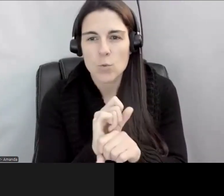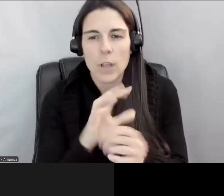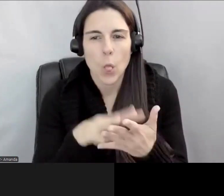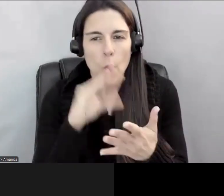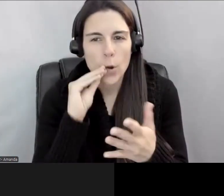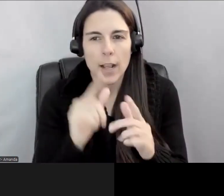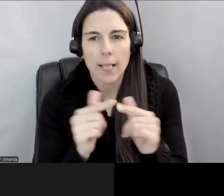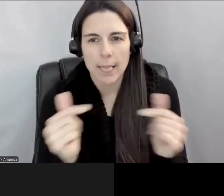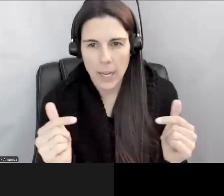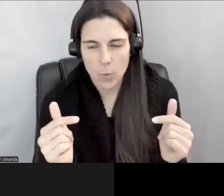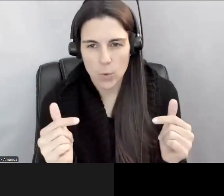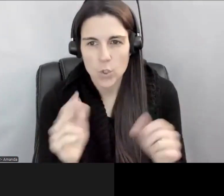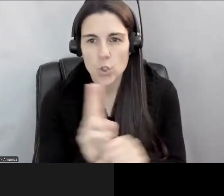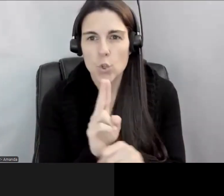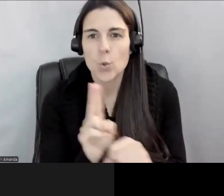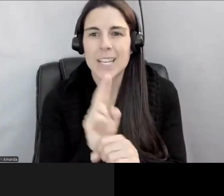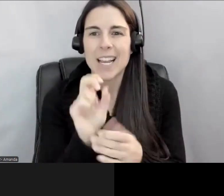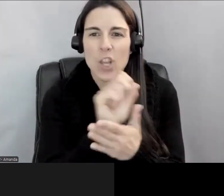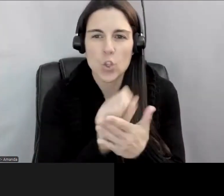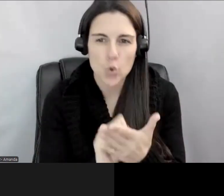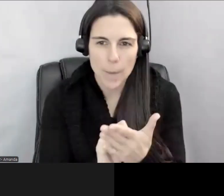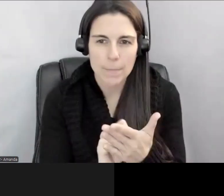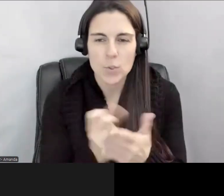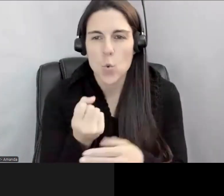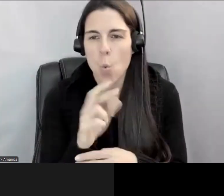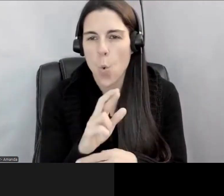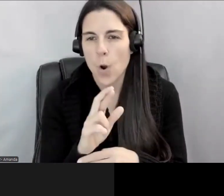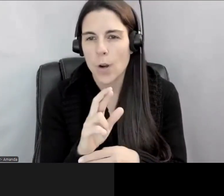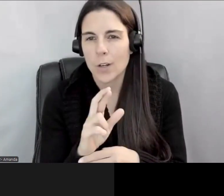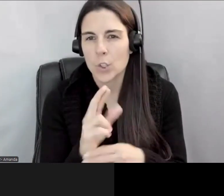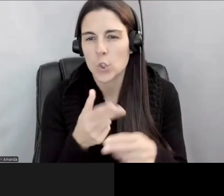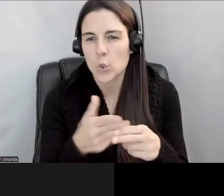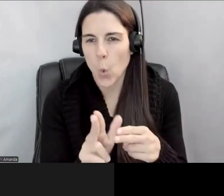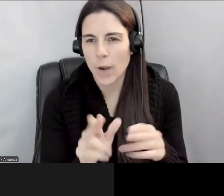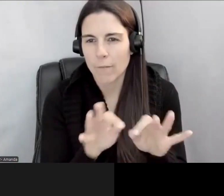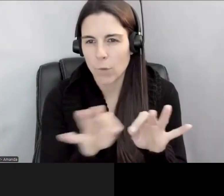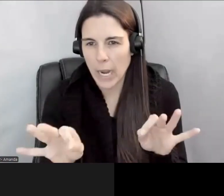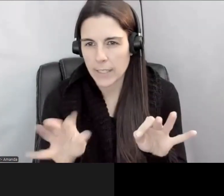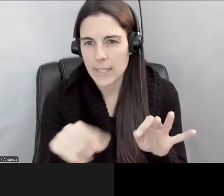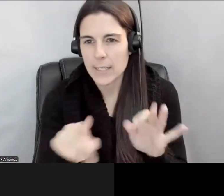scripts or those small phrases, and then they as they develop those.